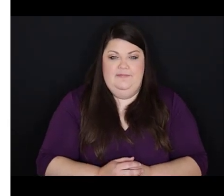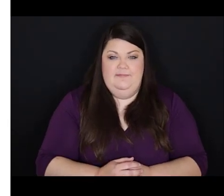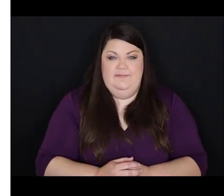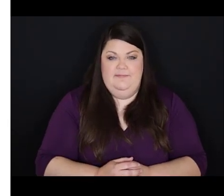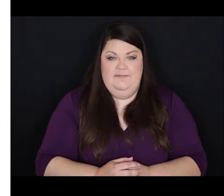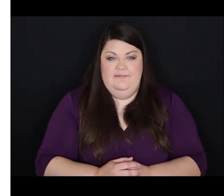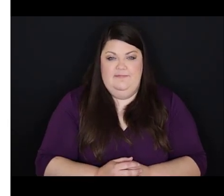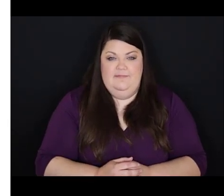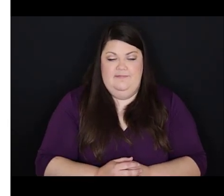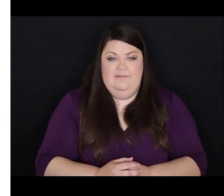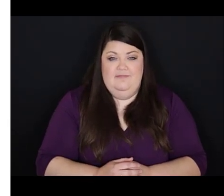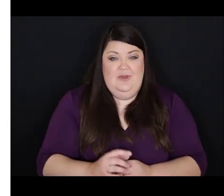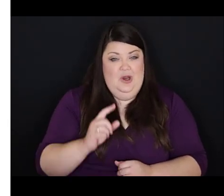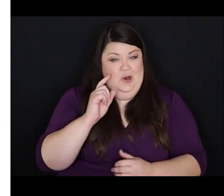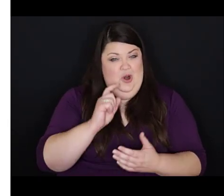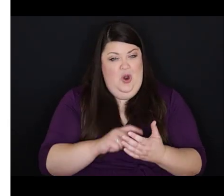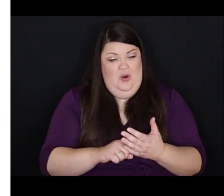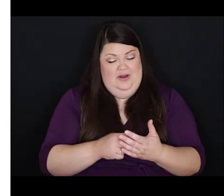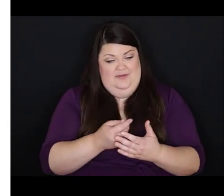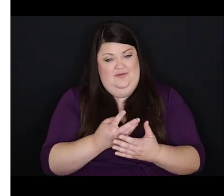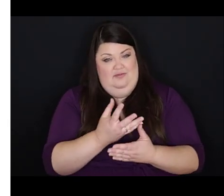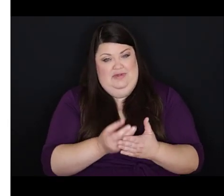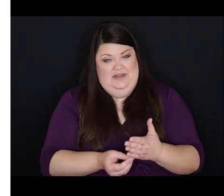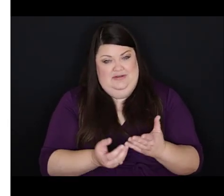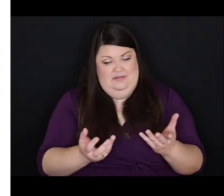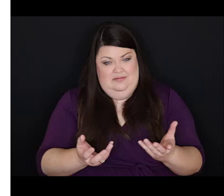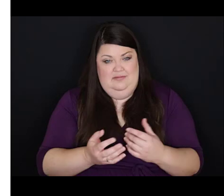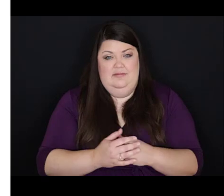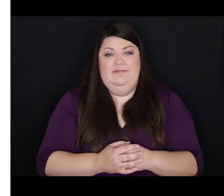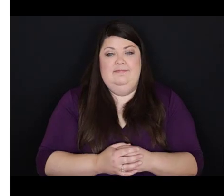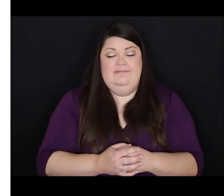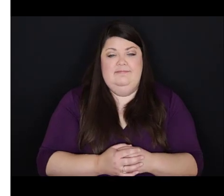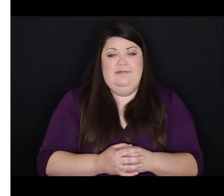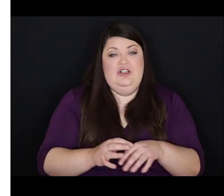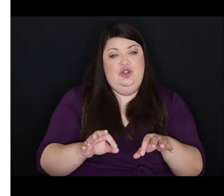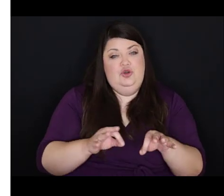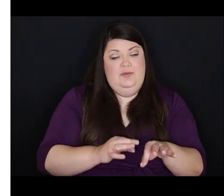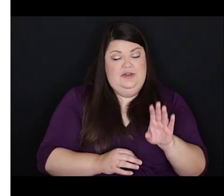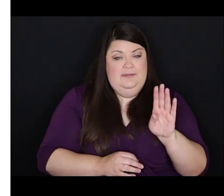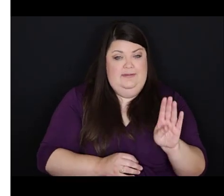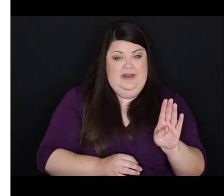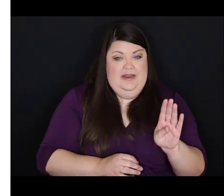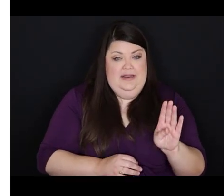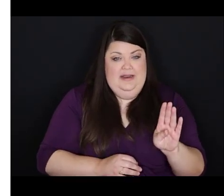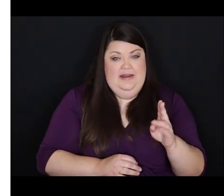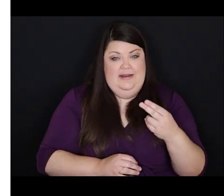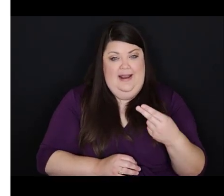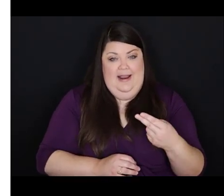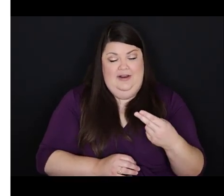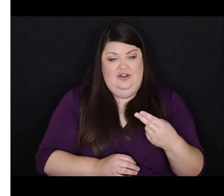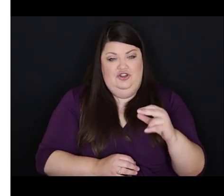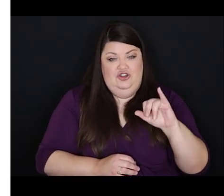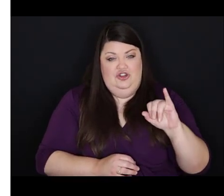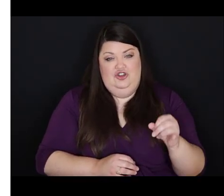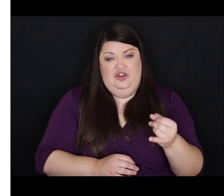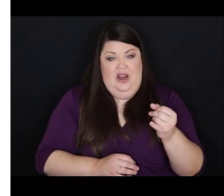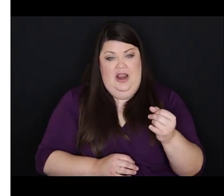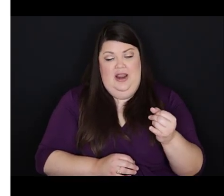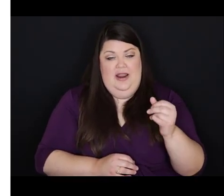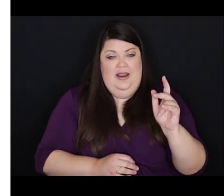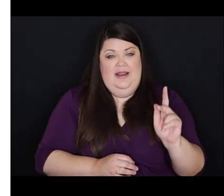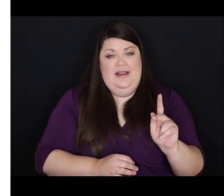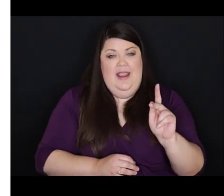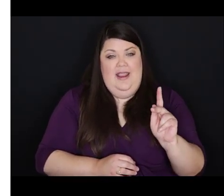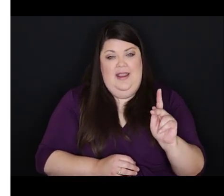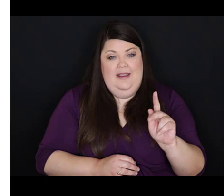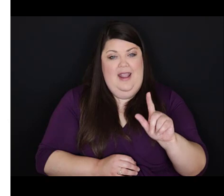Notice, missing from this list, are the Descriptions (b), (h), (j), (k), and (l).